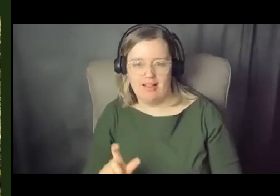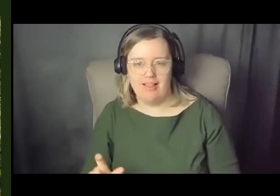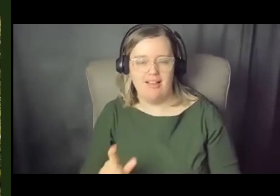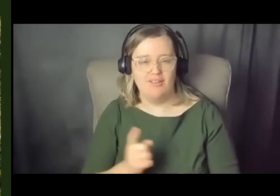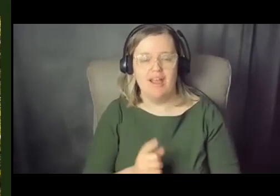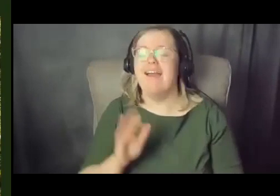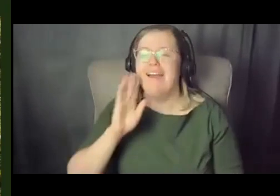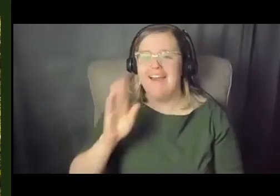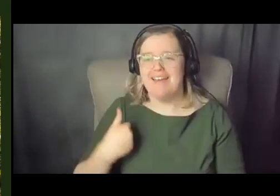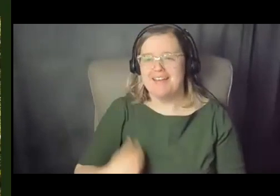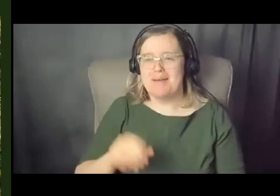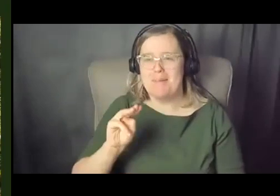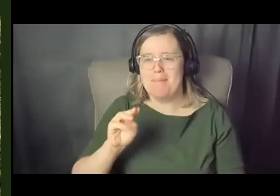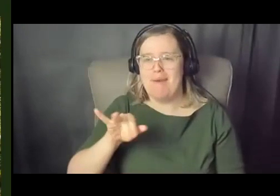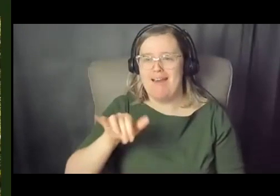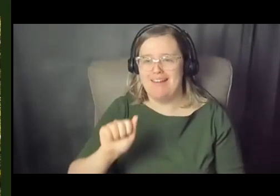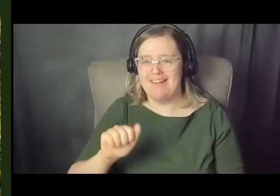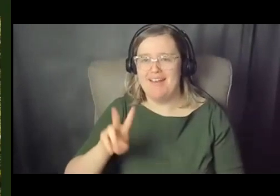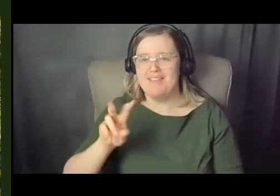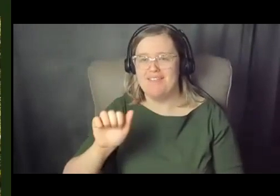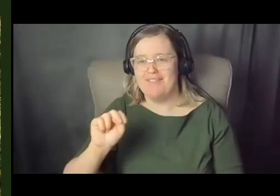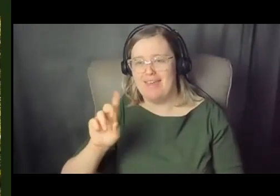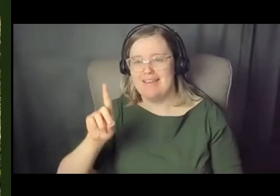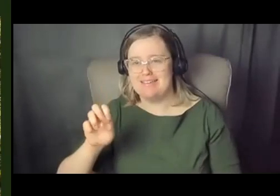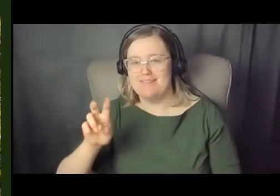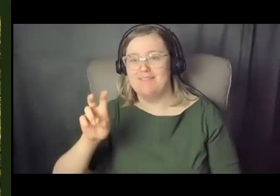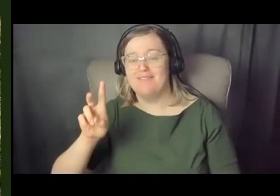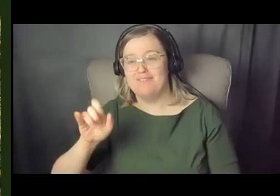Hi, so I am Monica Van der Vieren, I have probably spoken